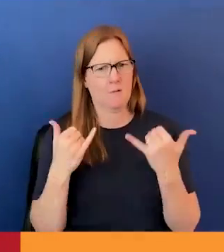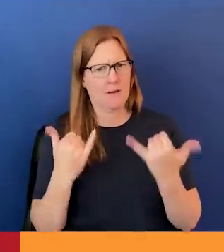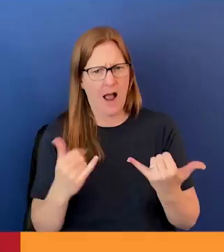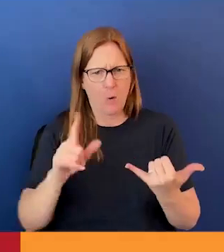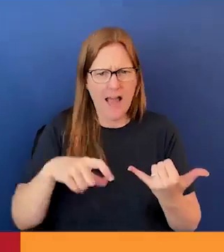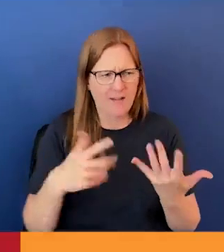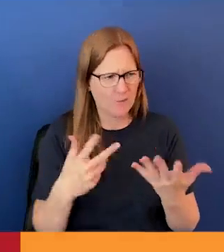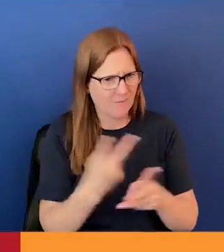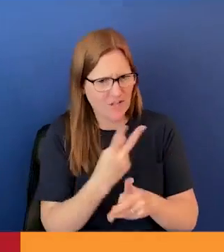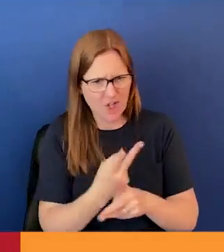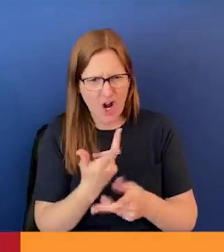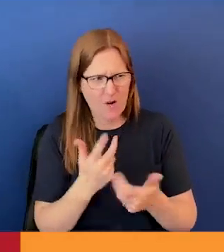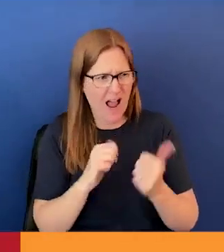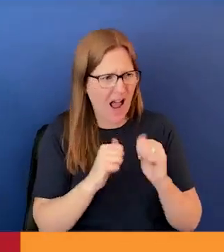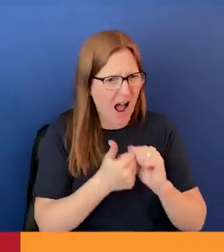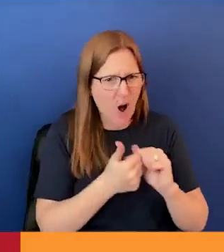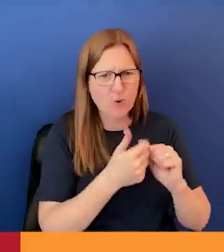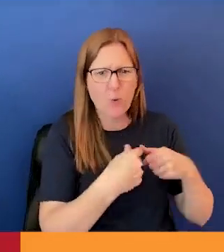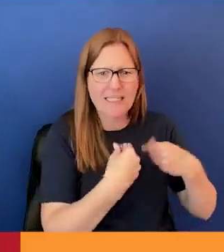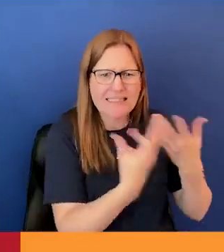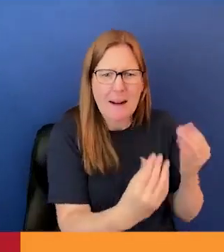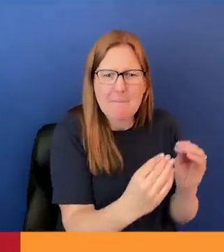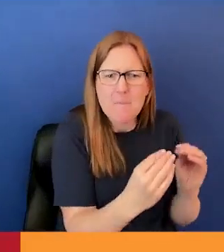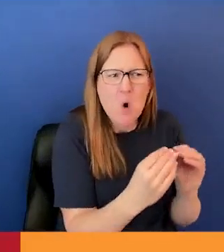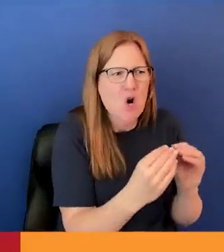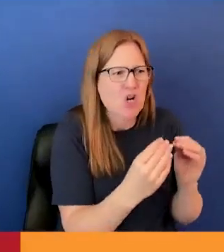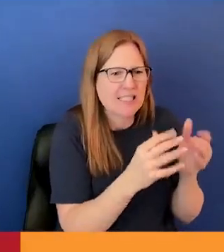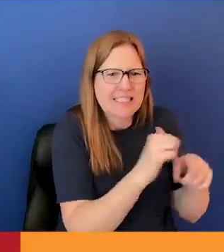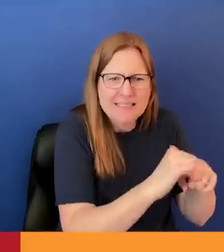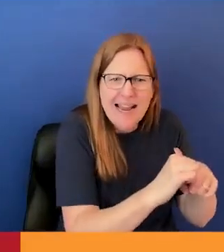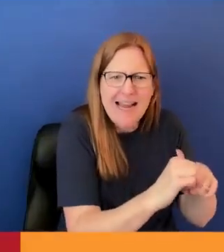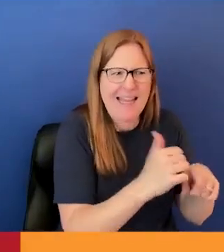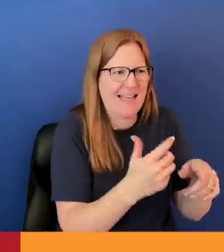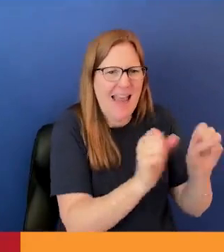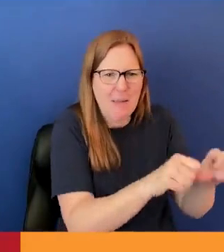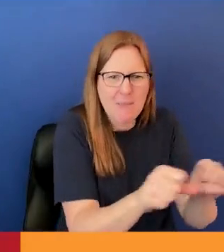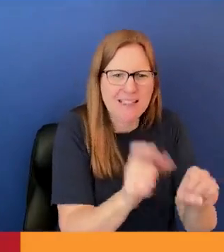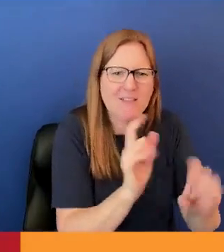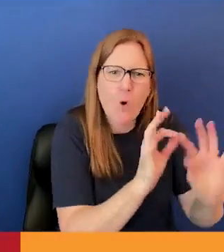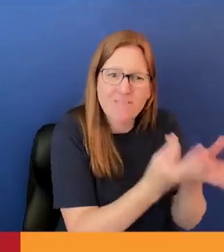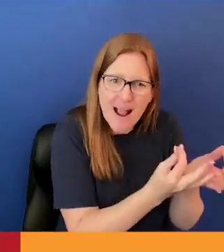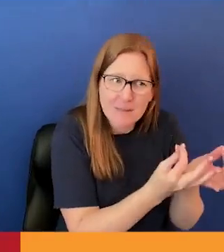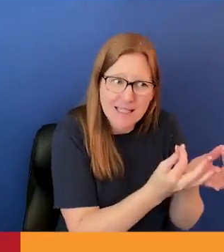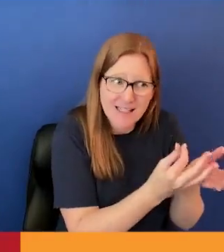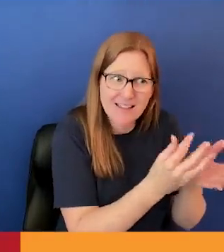the capability of our family caregivers, and how do we stretch the capability of paid in-home caregivers.